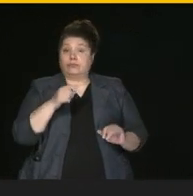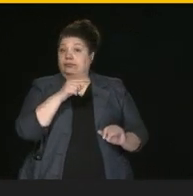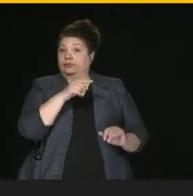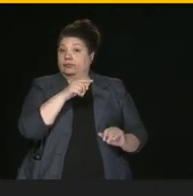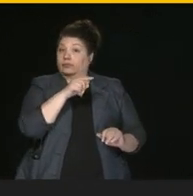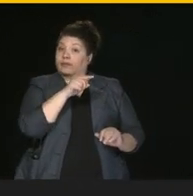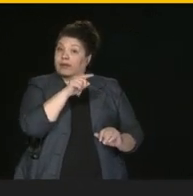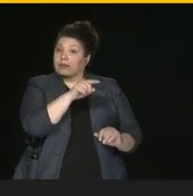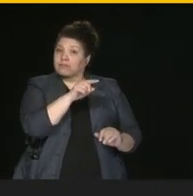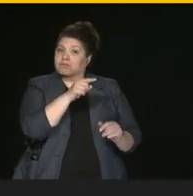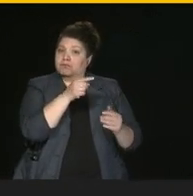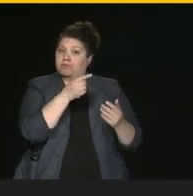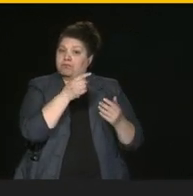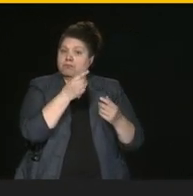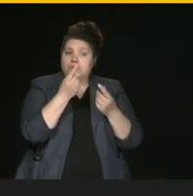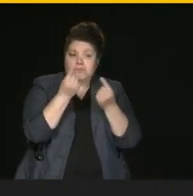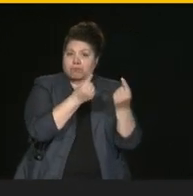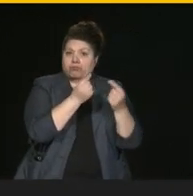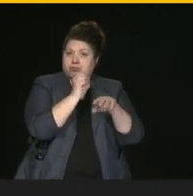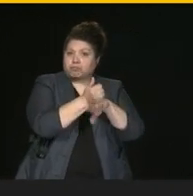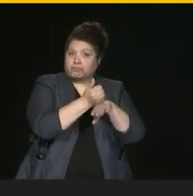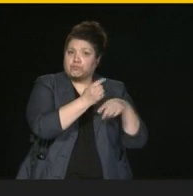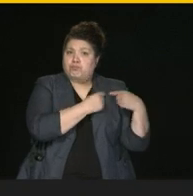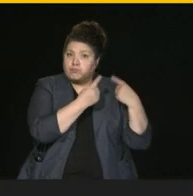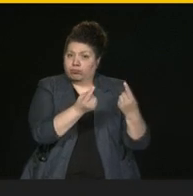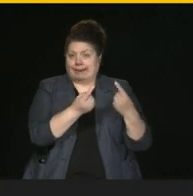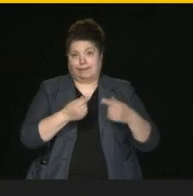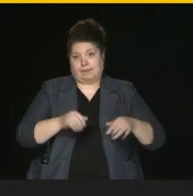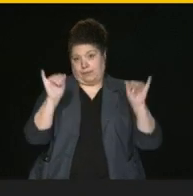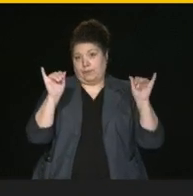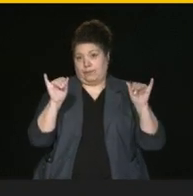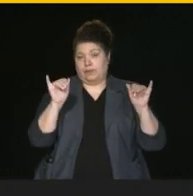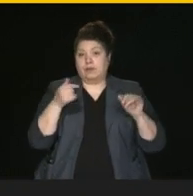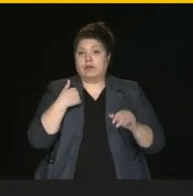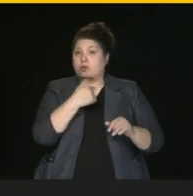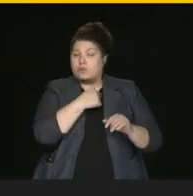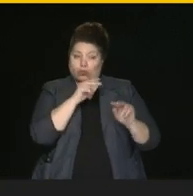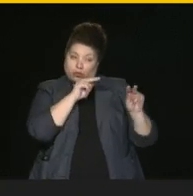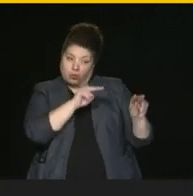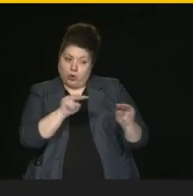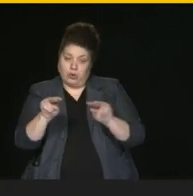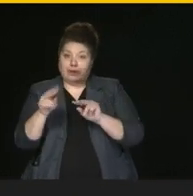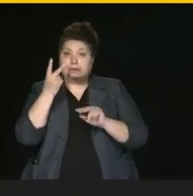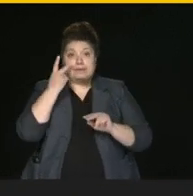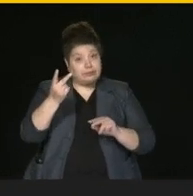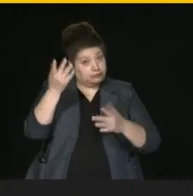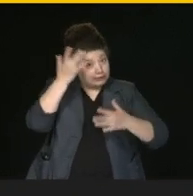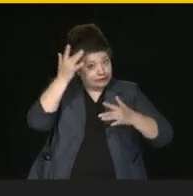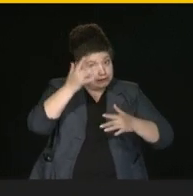WE ARE TIPPING TO IMPLEMENT THE MEASURES WE HAVE PUT IN PLACE AND KEEP -- WE ARE KEEPING AN